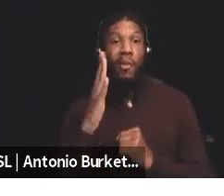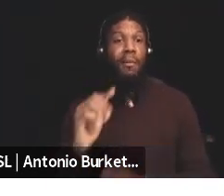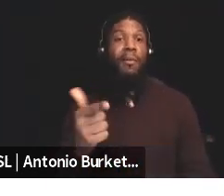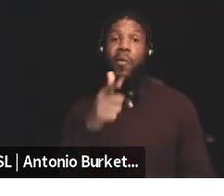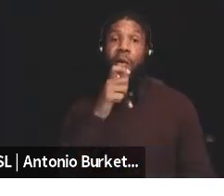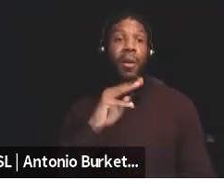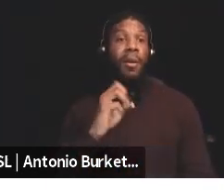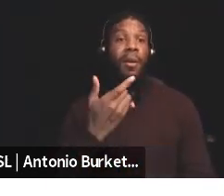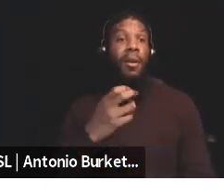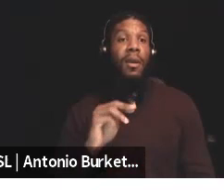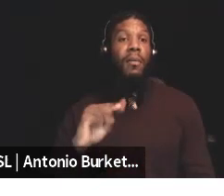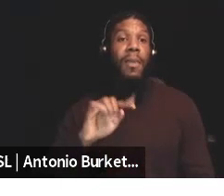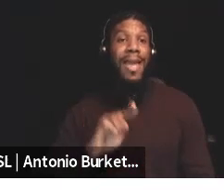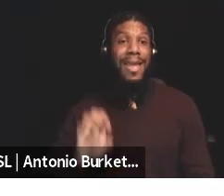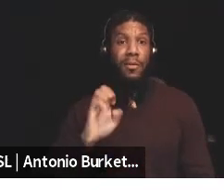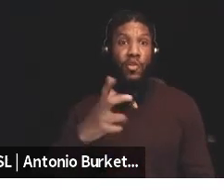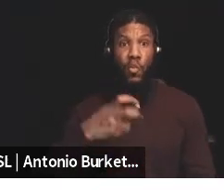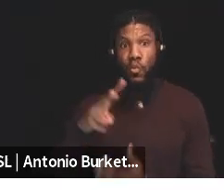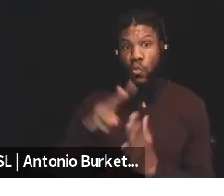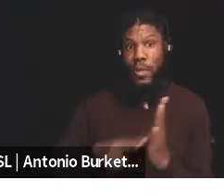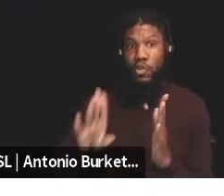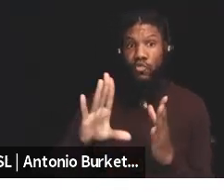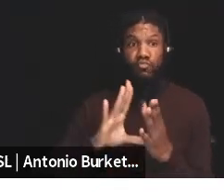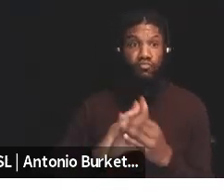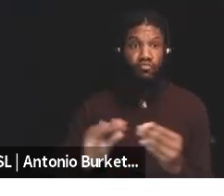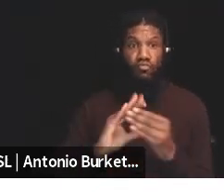Mize. Did you want to read your question aloud or would you like me to do so?